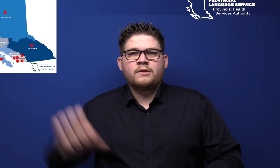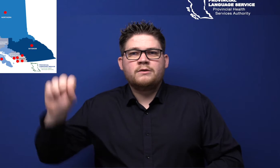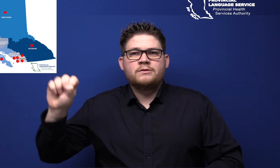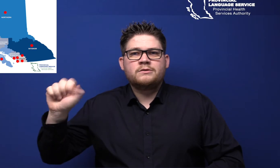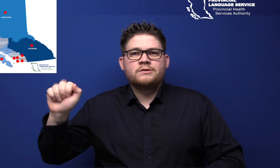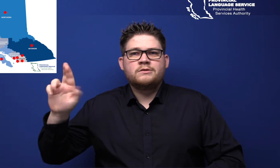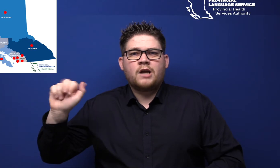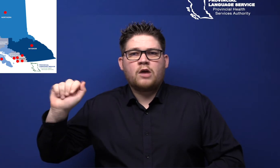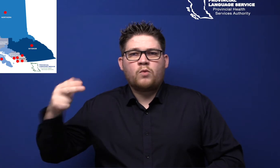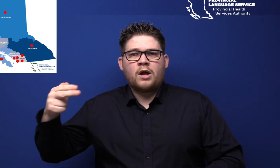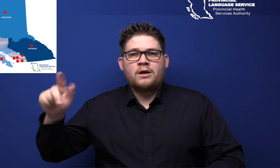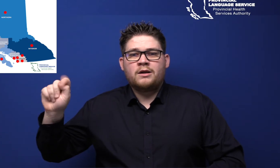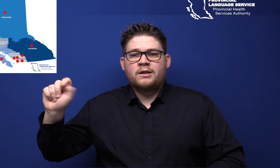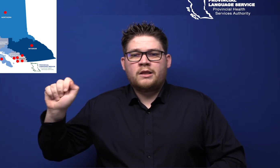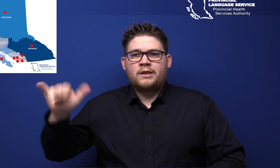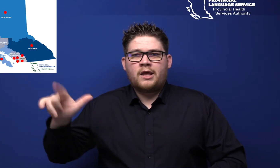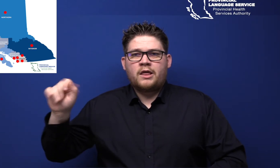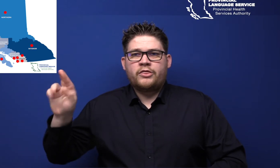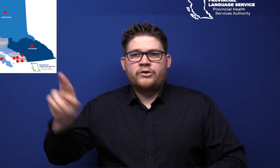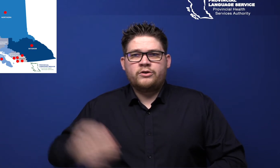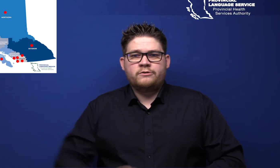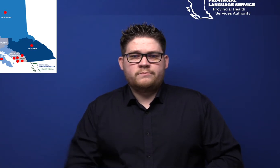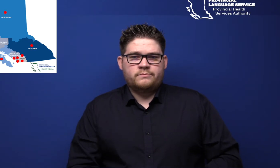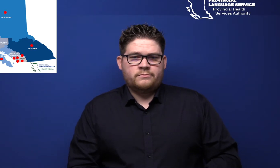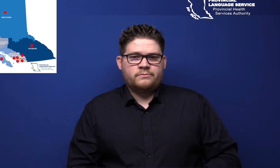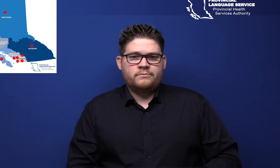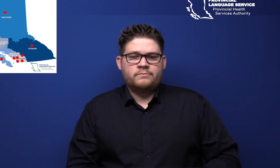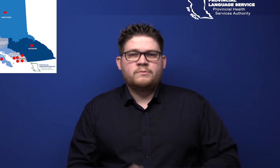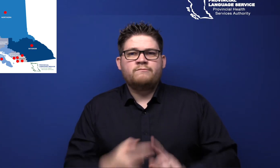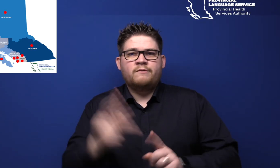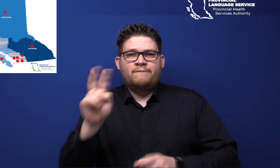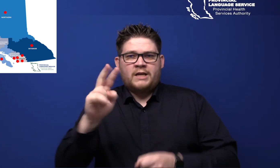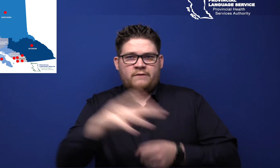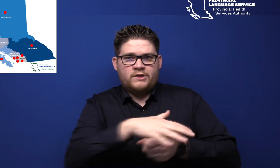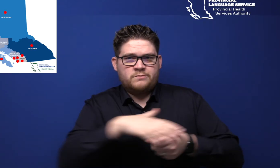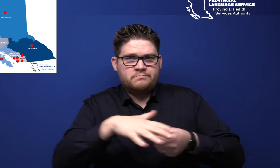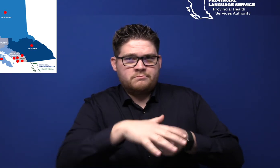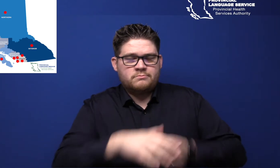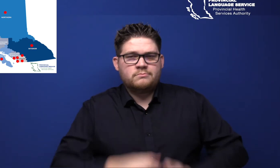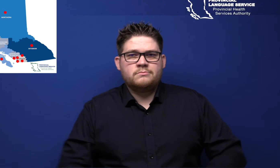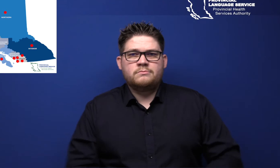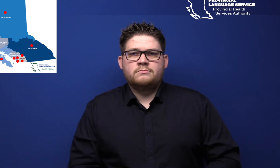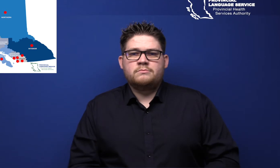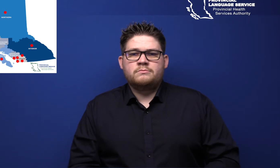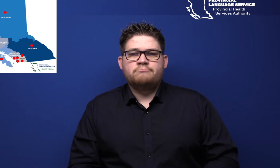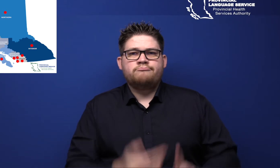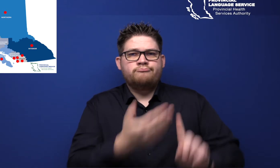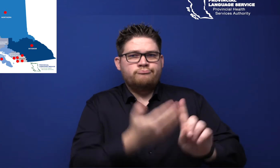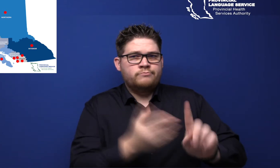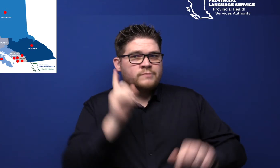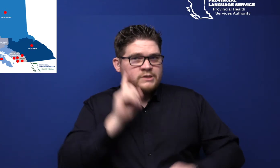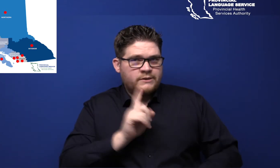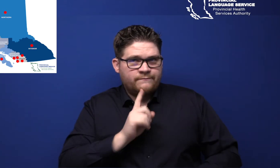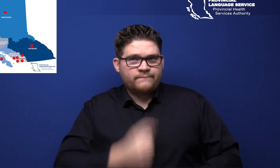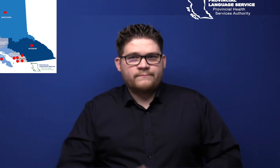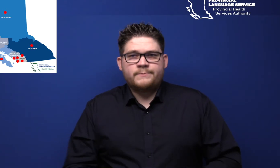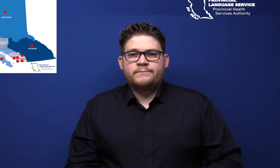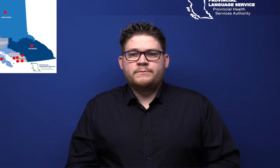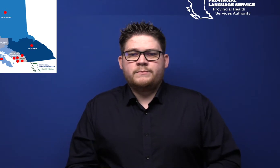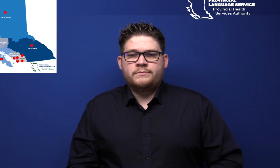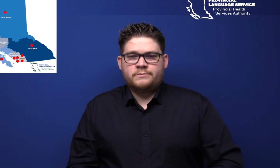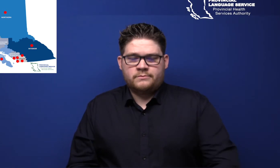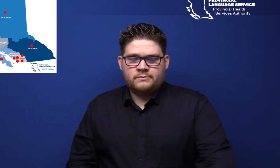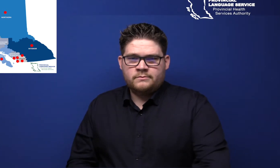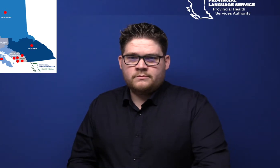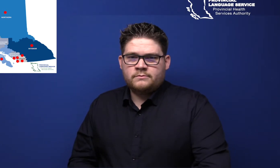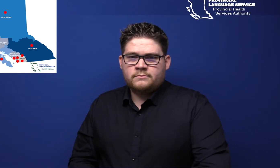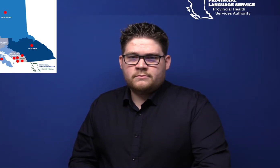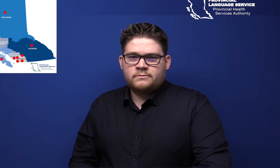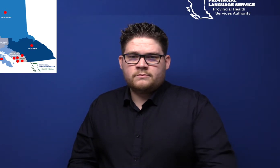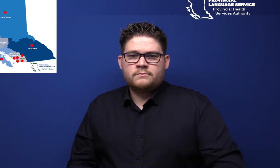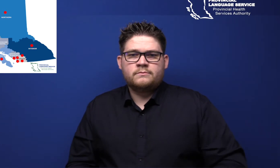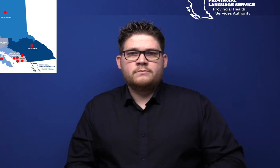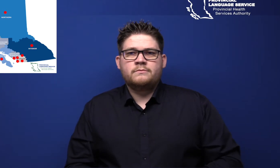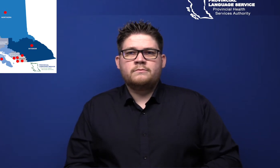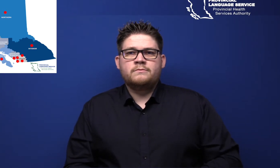SARAH TAYLOR IS FROM THE LOWER MAINLAND, AND SARAH IS DEAF.